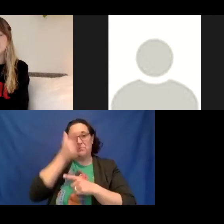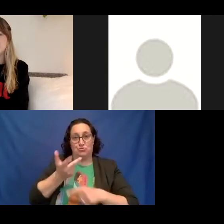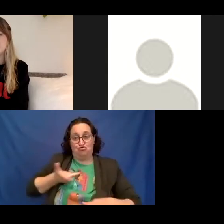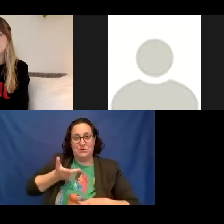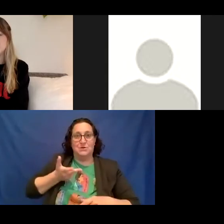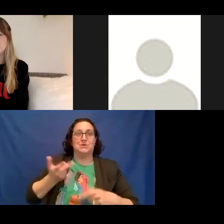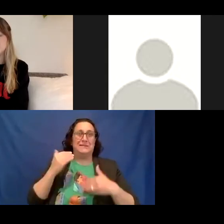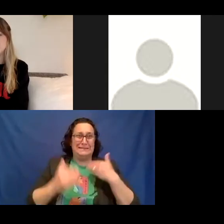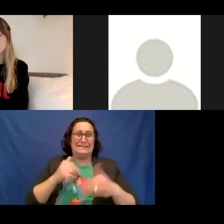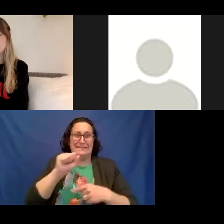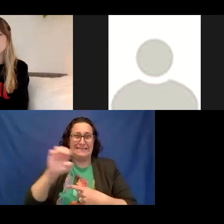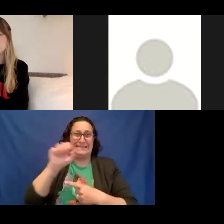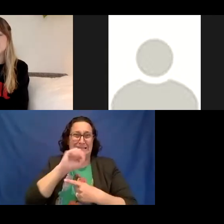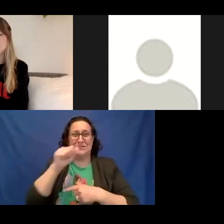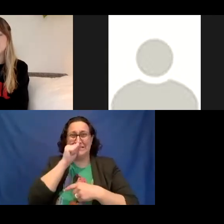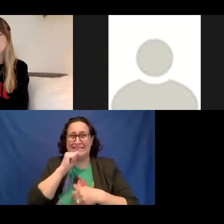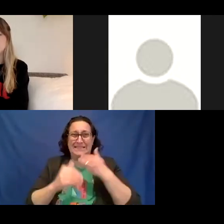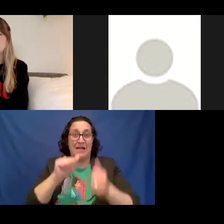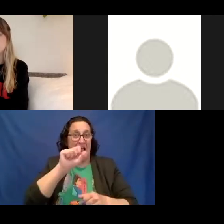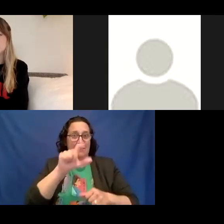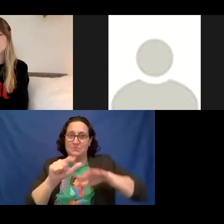and we see a lot of children then being raised with these